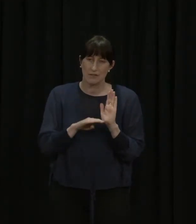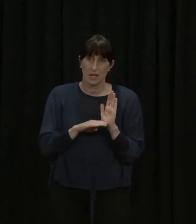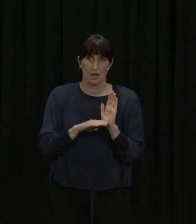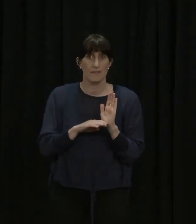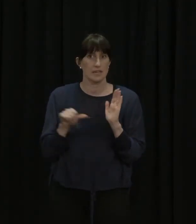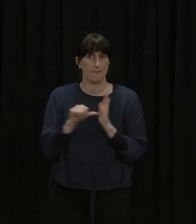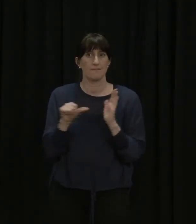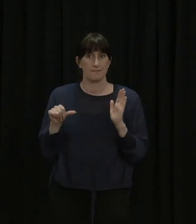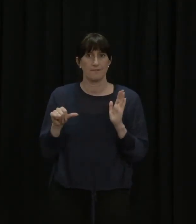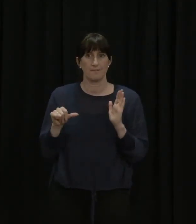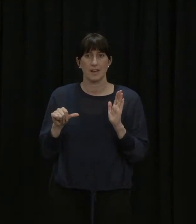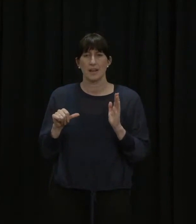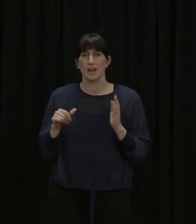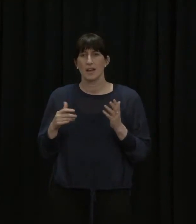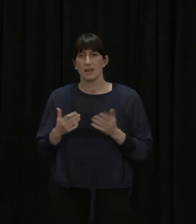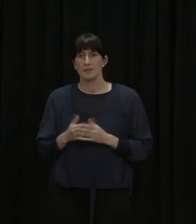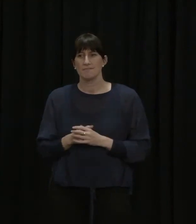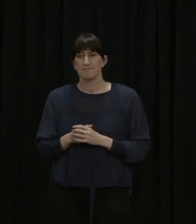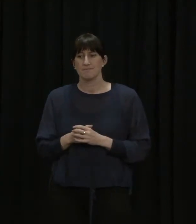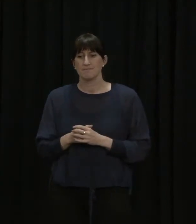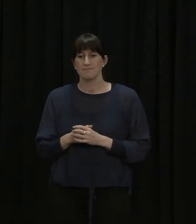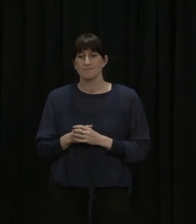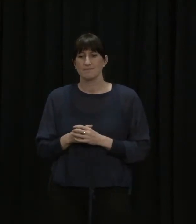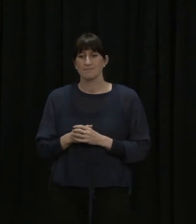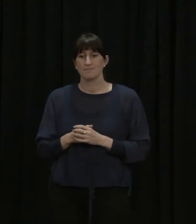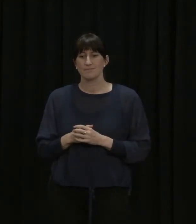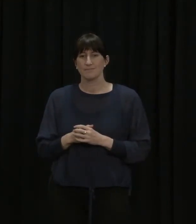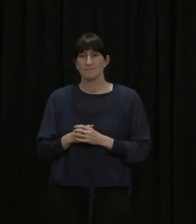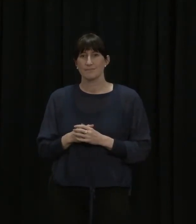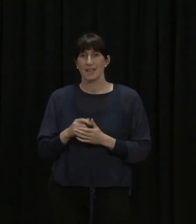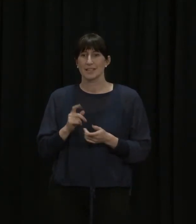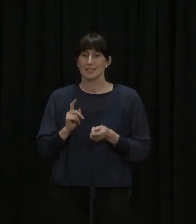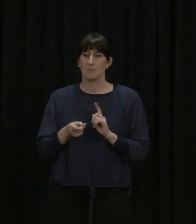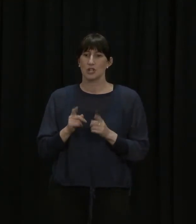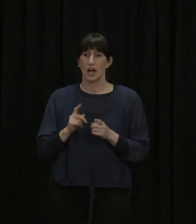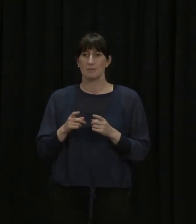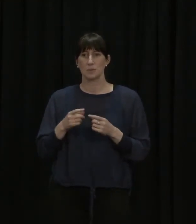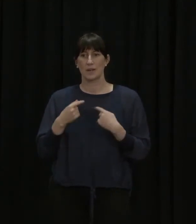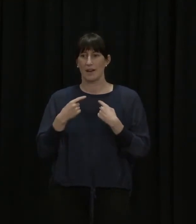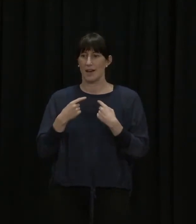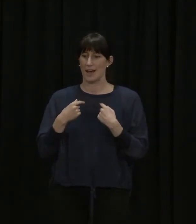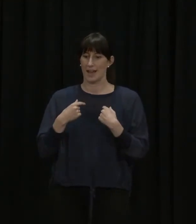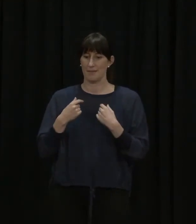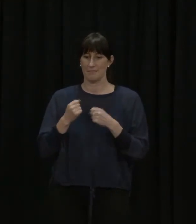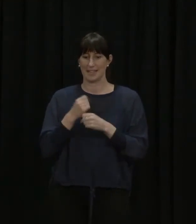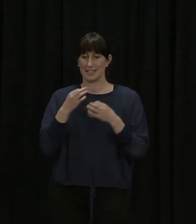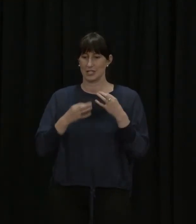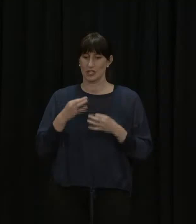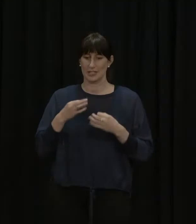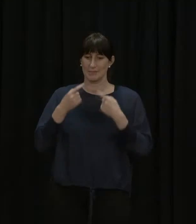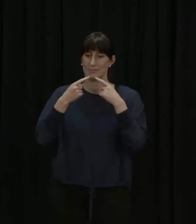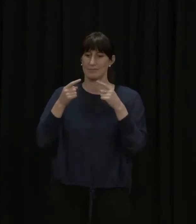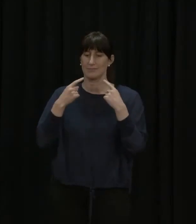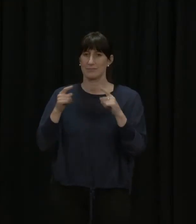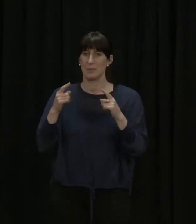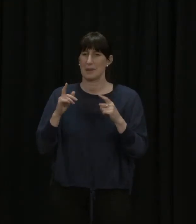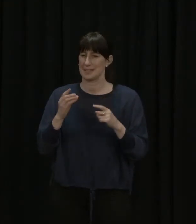for people who wanted to apply for one of those exemptions.